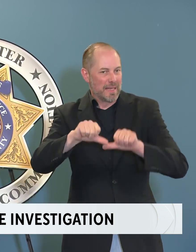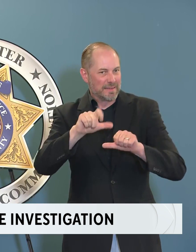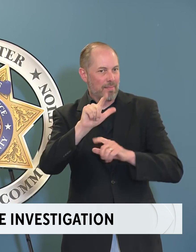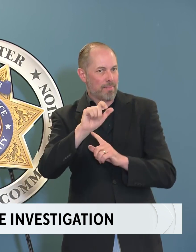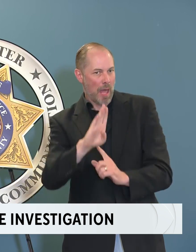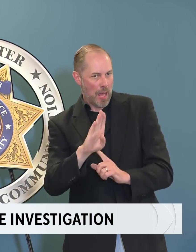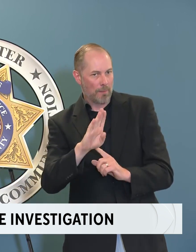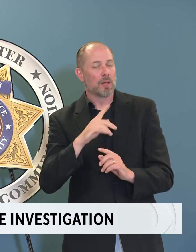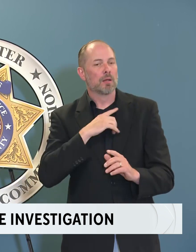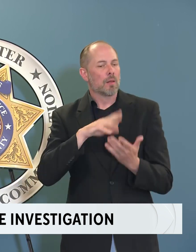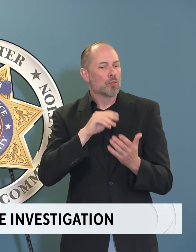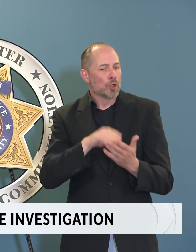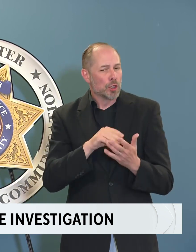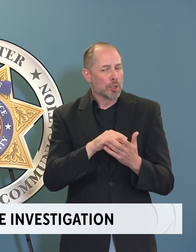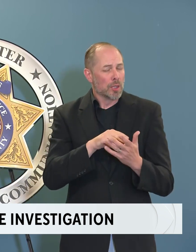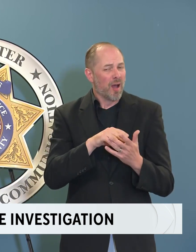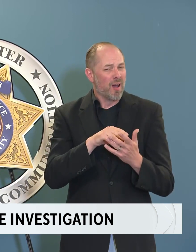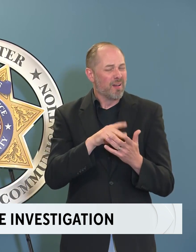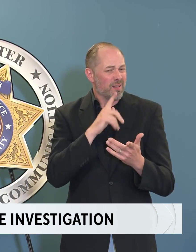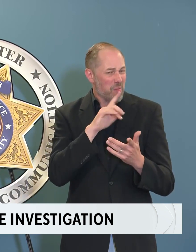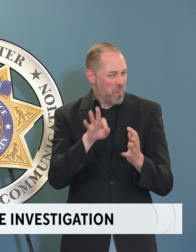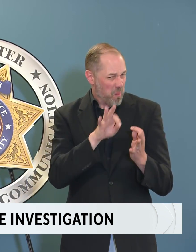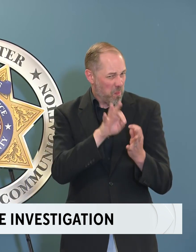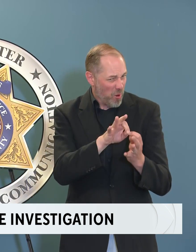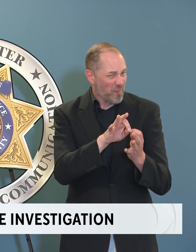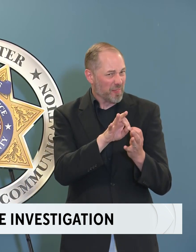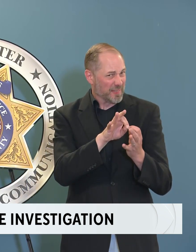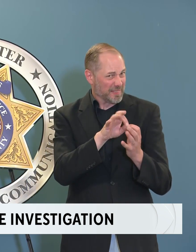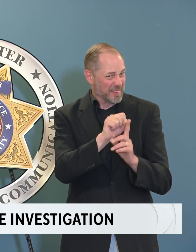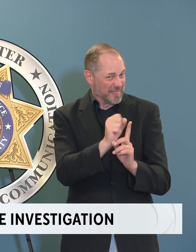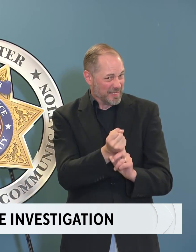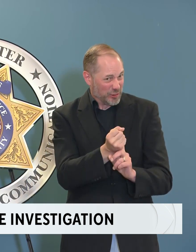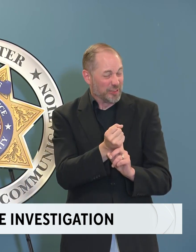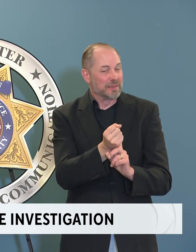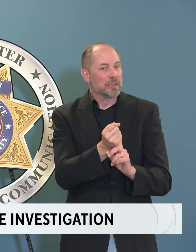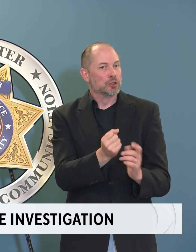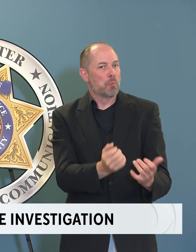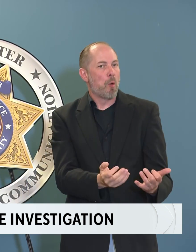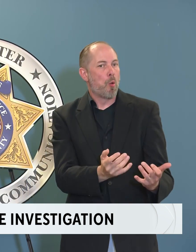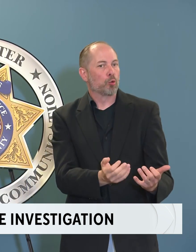PROPERTY. OUR INVESTIGATORS CONSULTED WITH THE FIRE SCIENCE